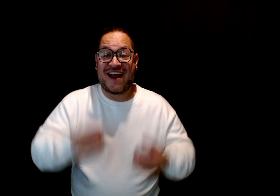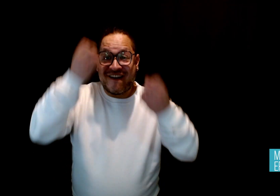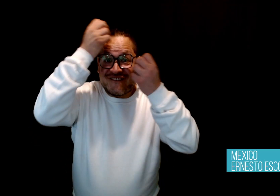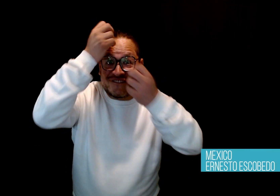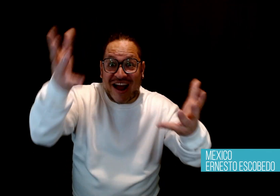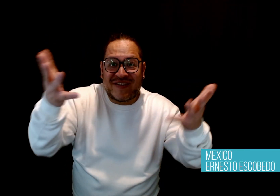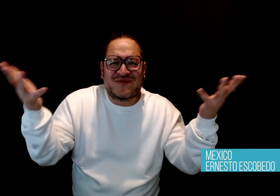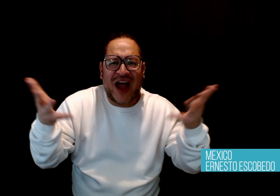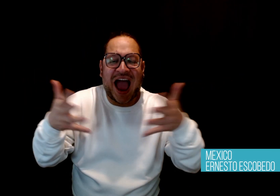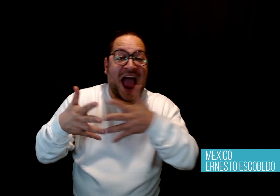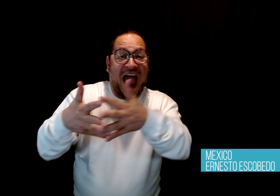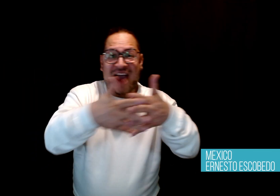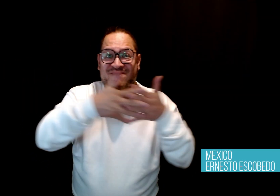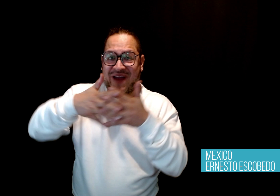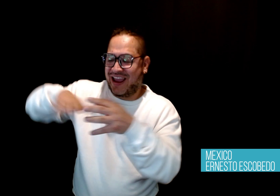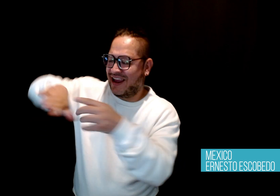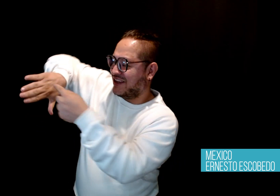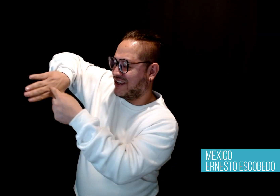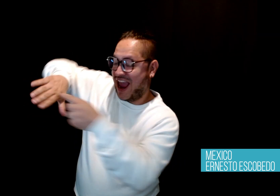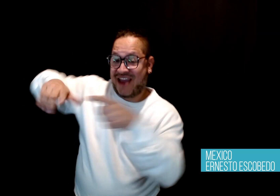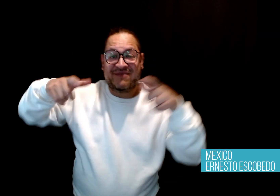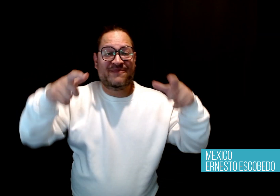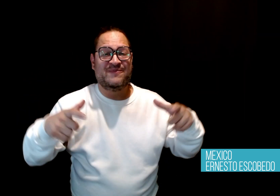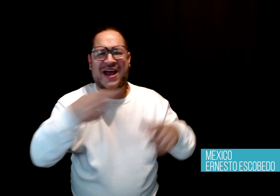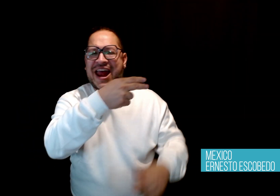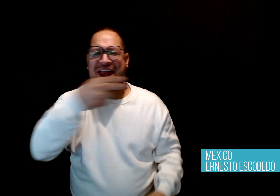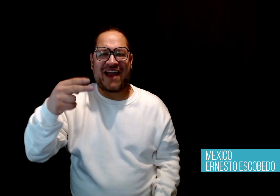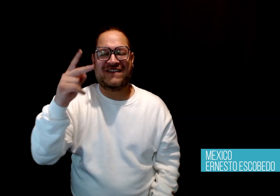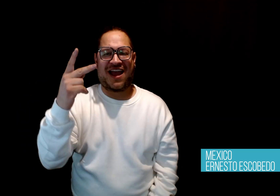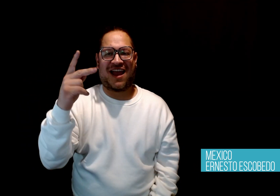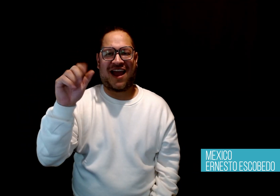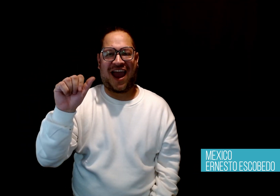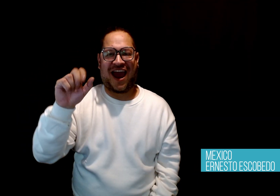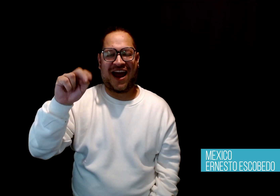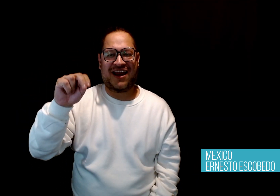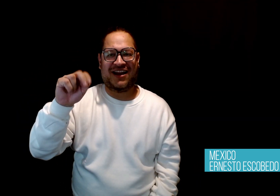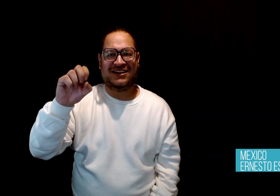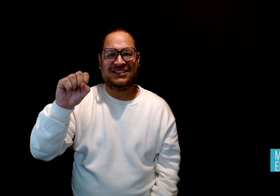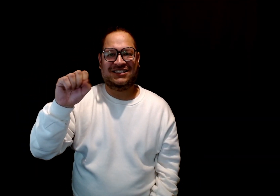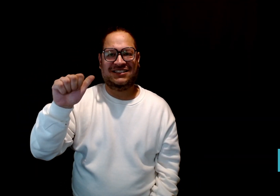I want to let you know that in the American city of Kansas City,